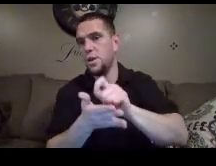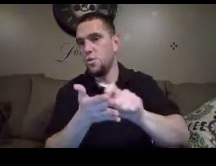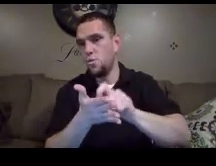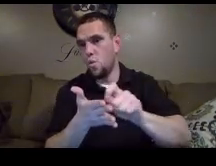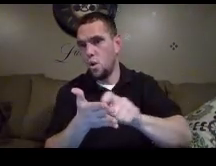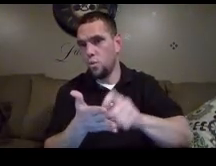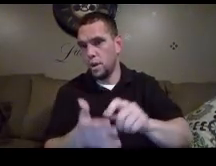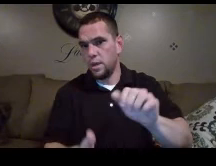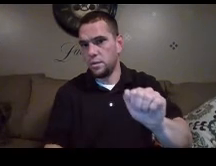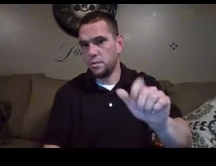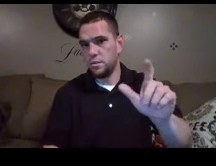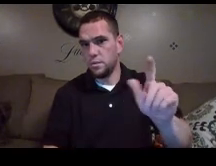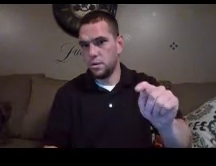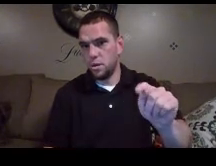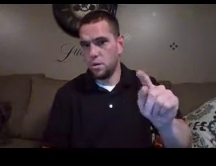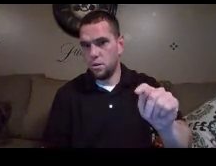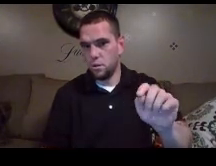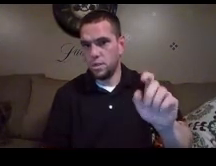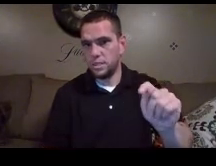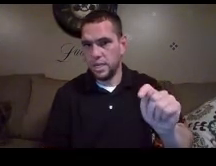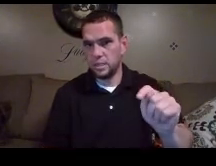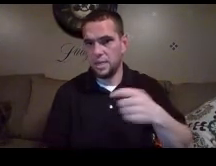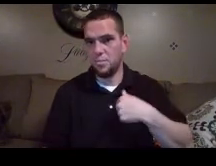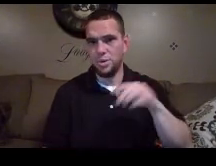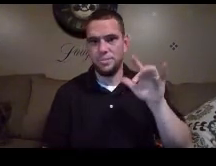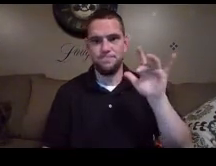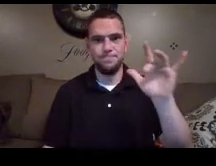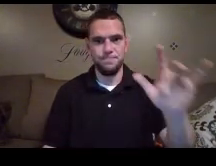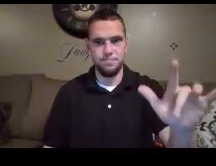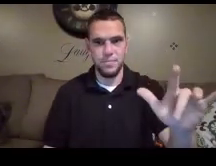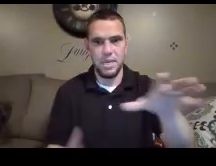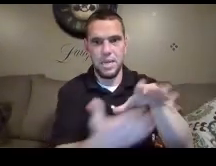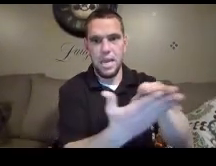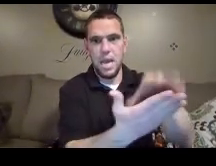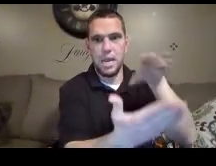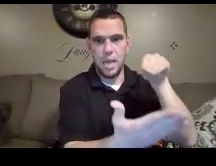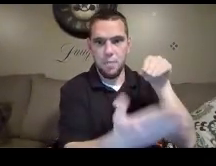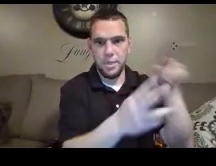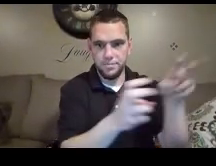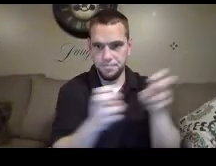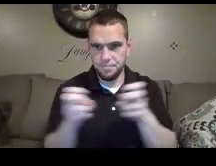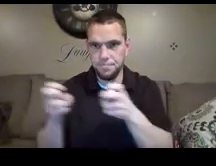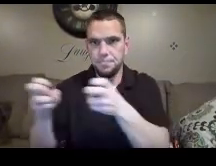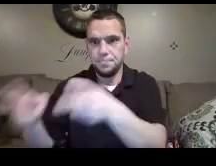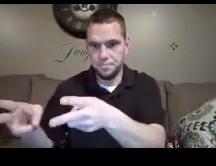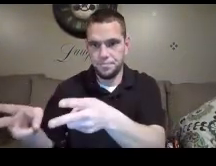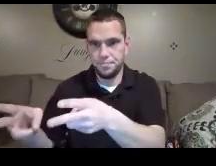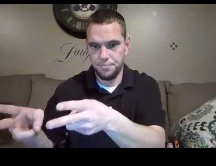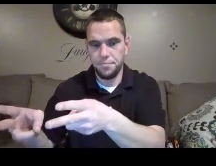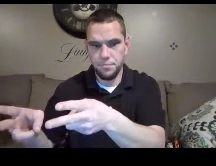I'm going to copy that off screen and then I'm going to go ahead and paste that in here. So, this is what I've got. I've got, "Thumbnail of the